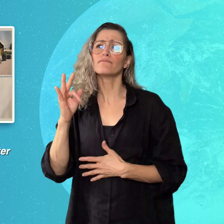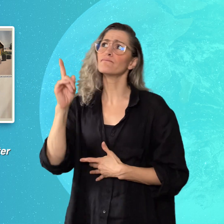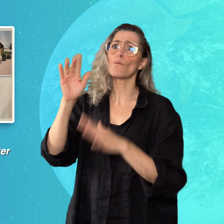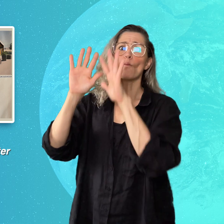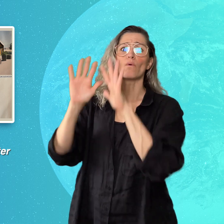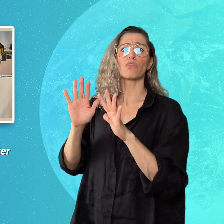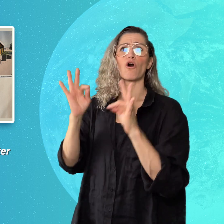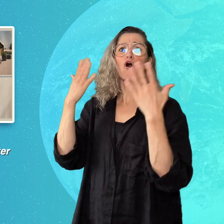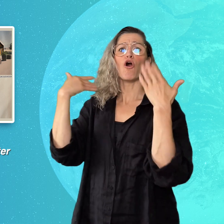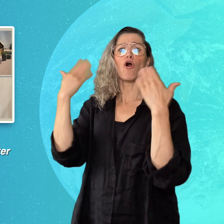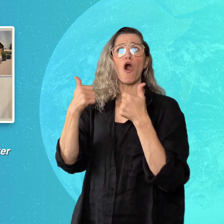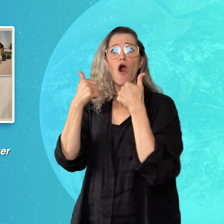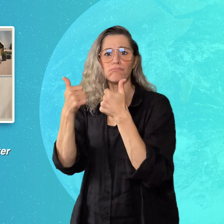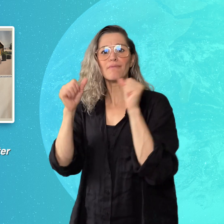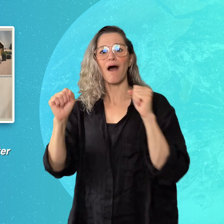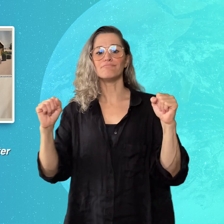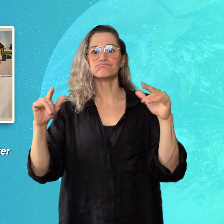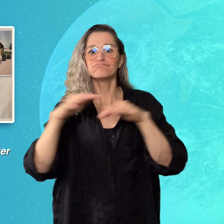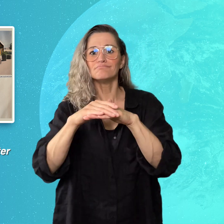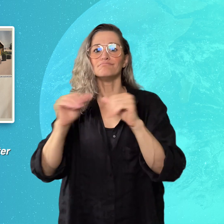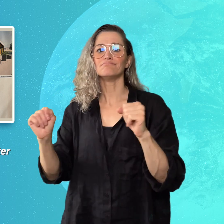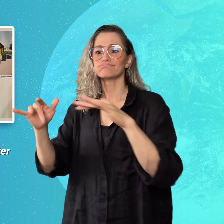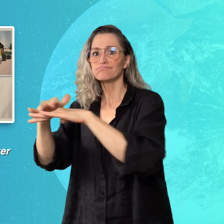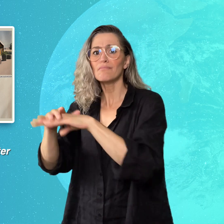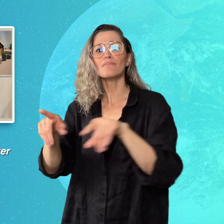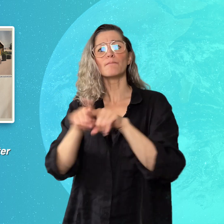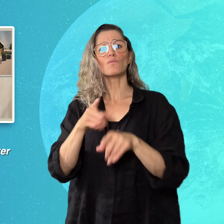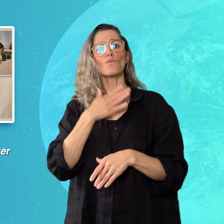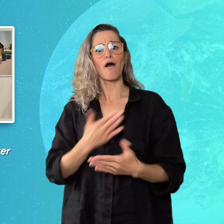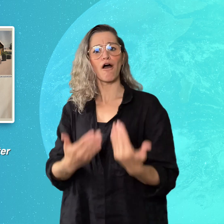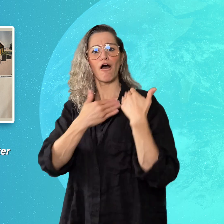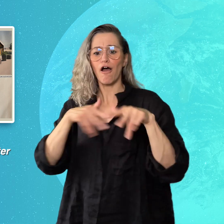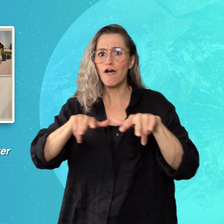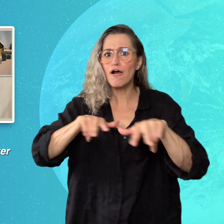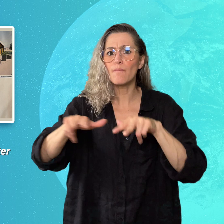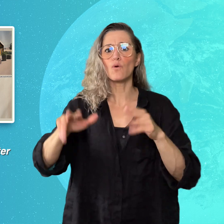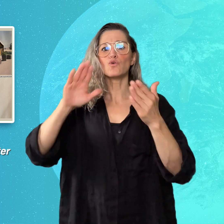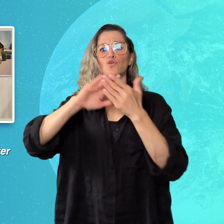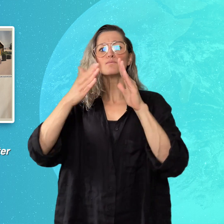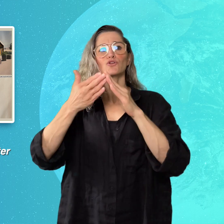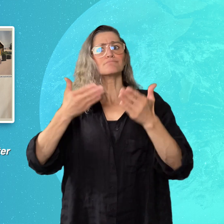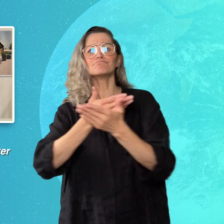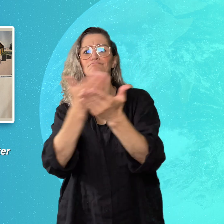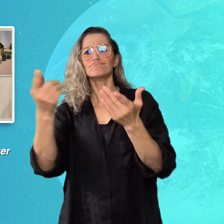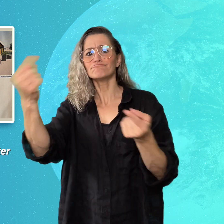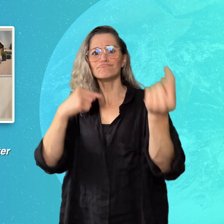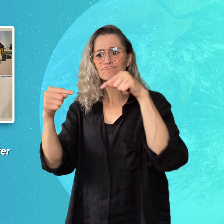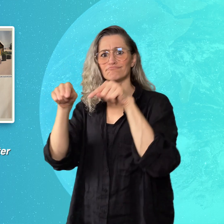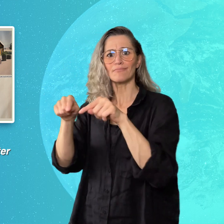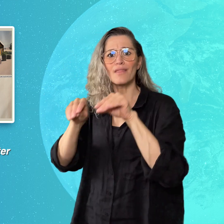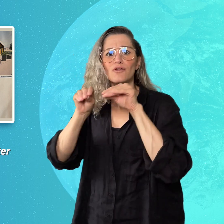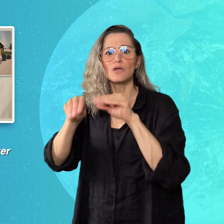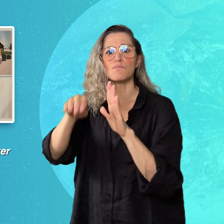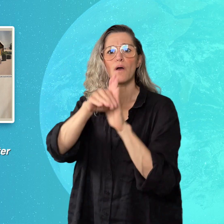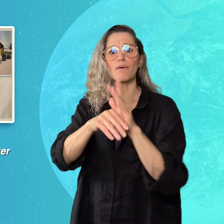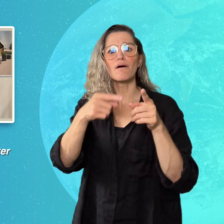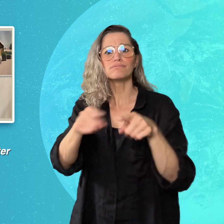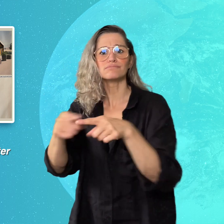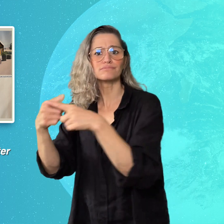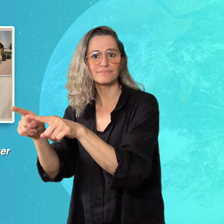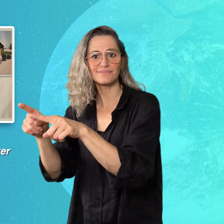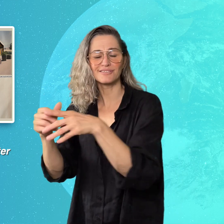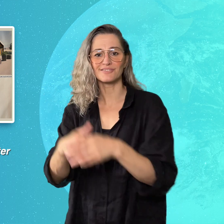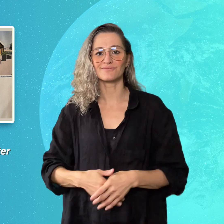for fair-weather gatherings and host community education programs.